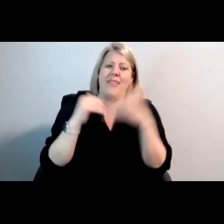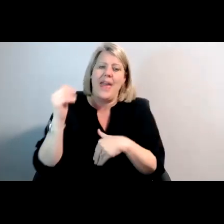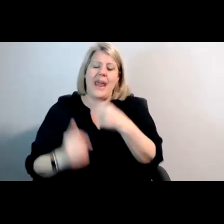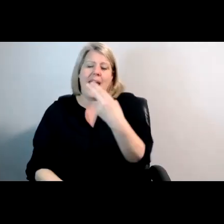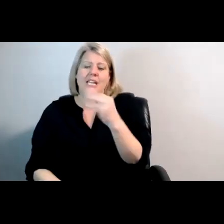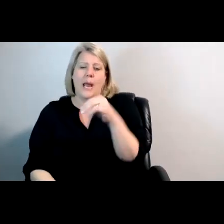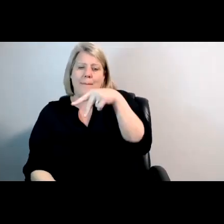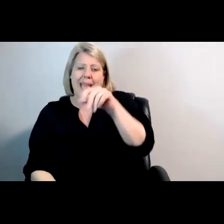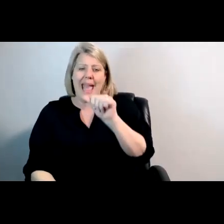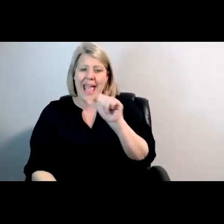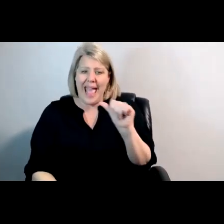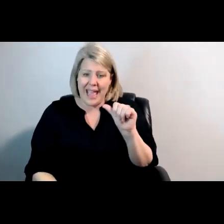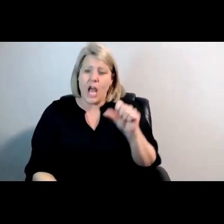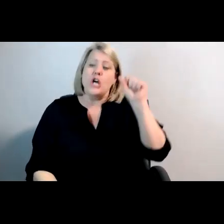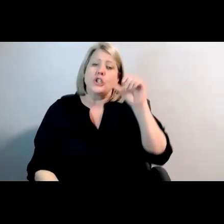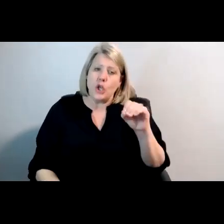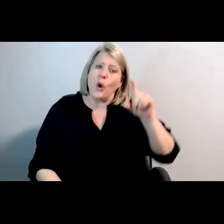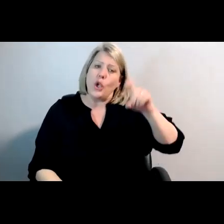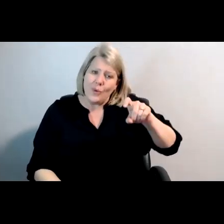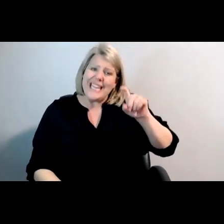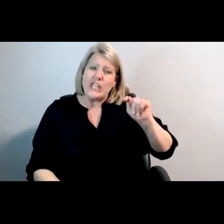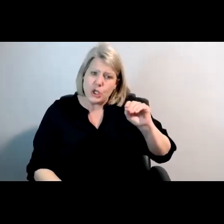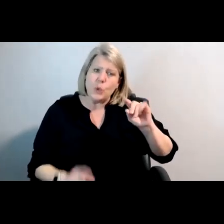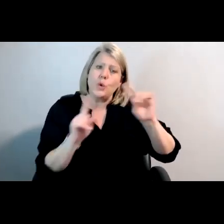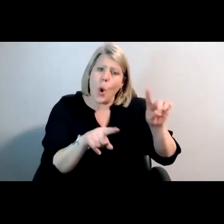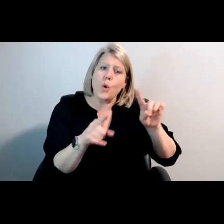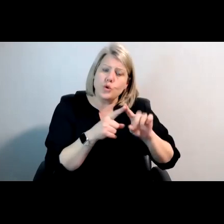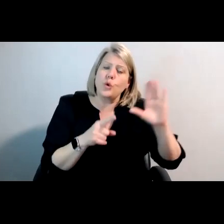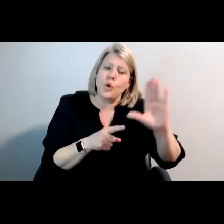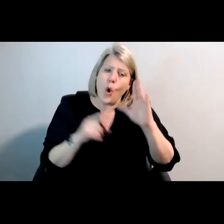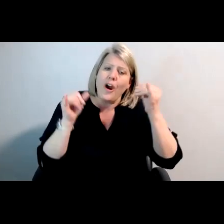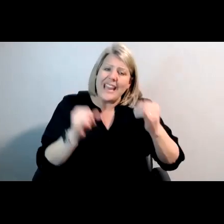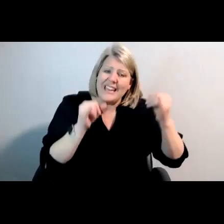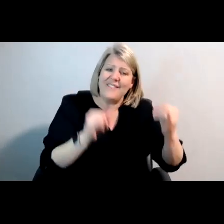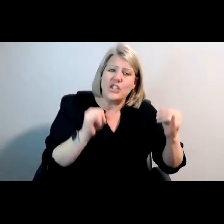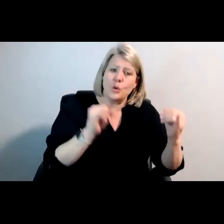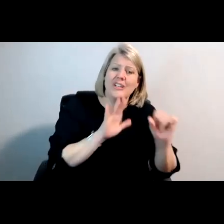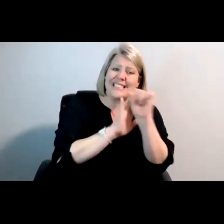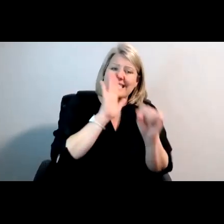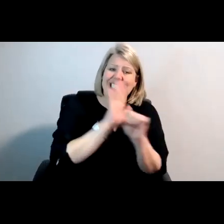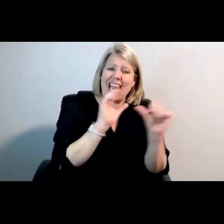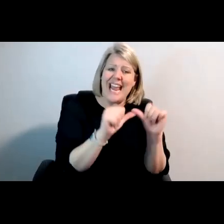So it really, you need to go to your state, some kind of state agency to try to find out